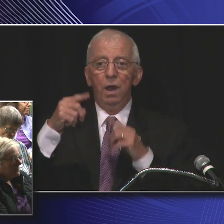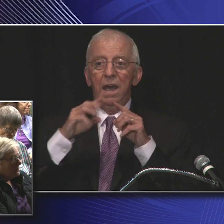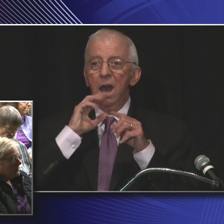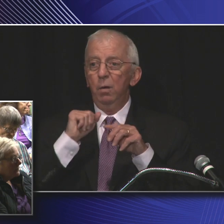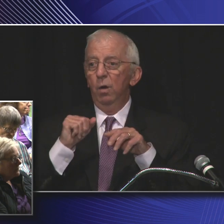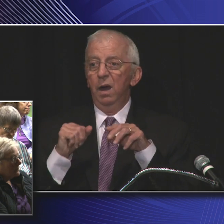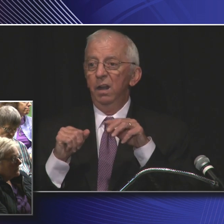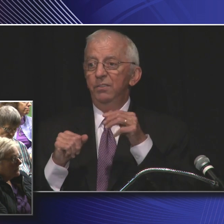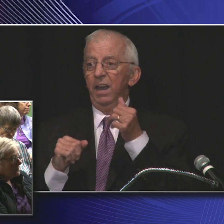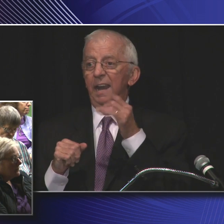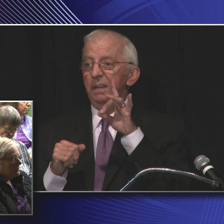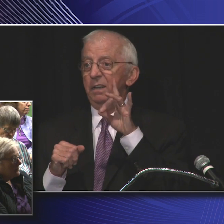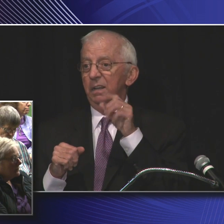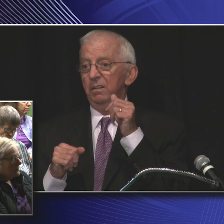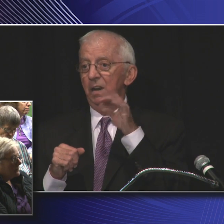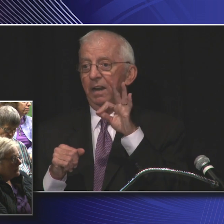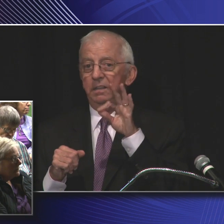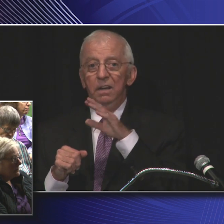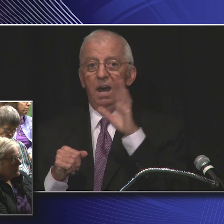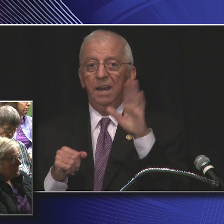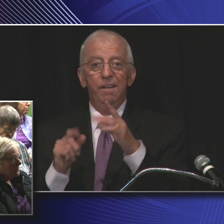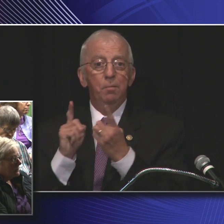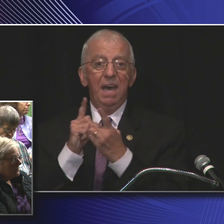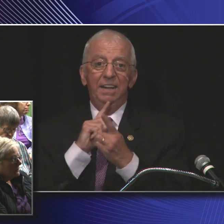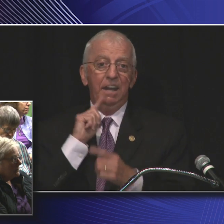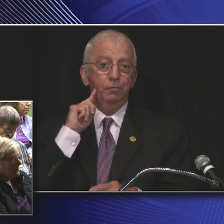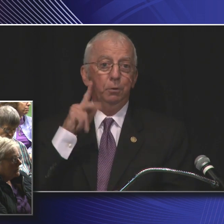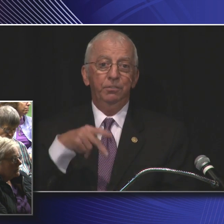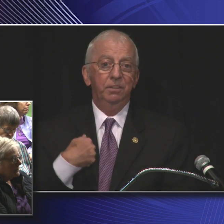When I was 18 or 19 I never met a deaf person.